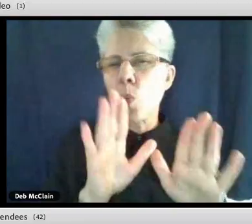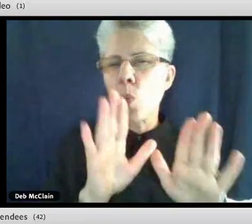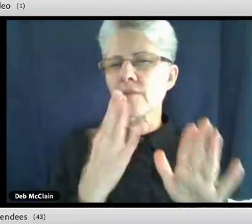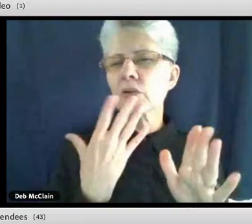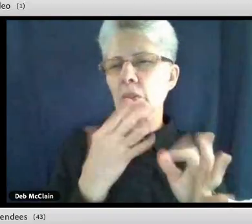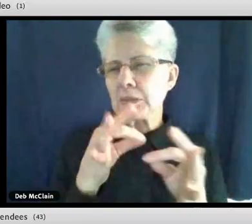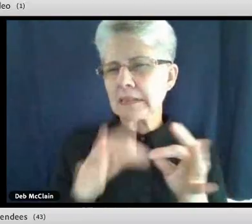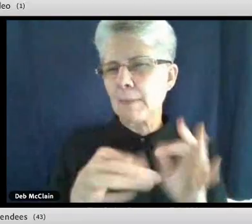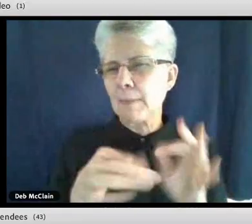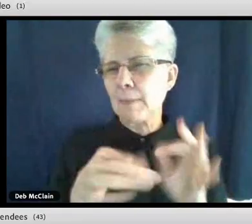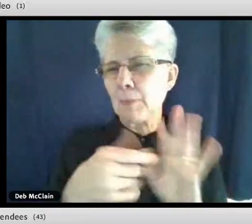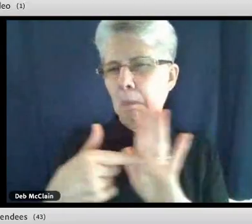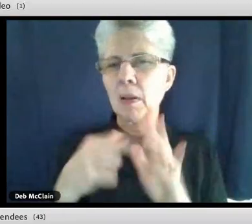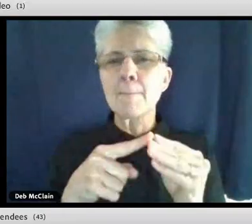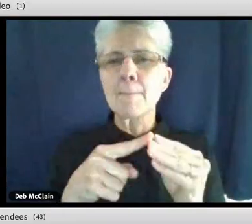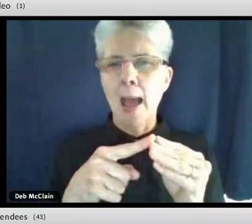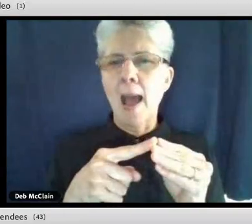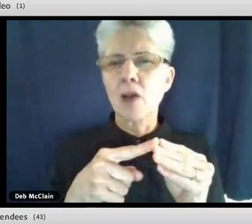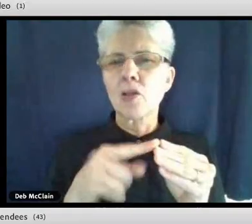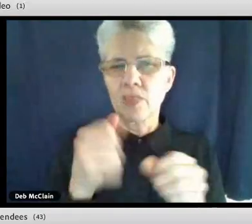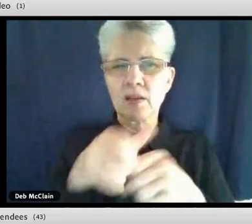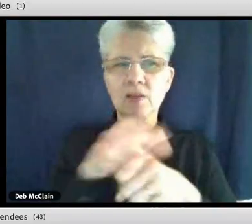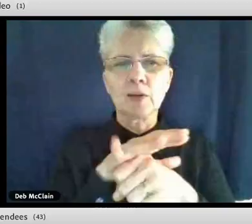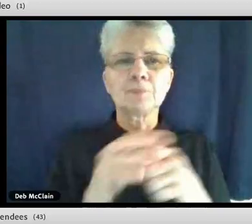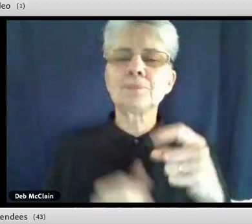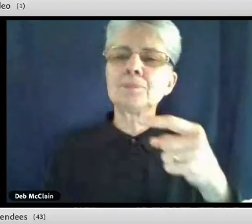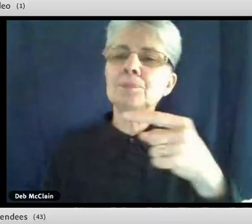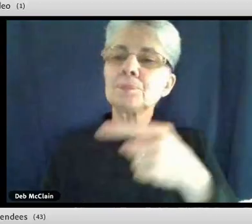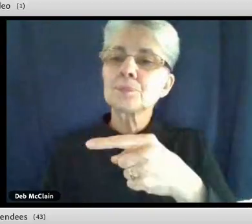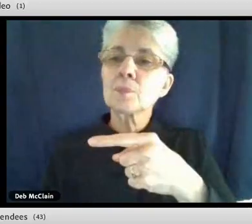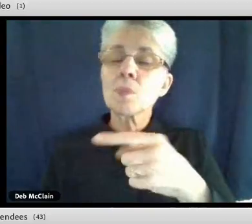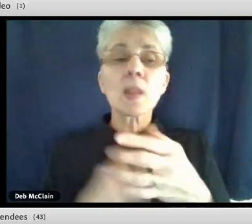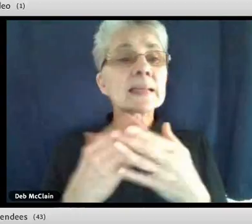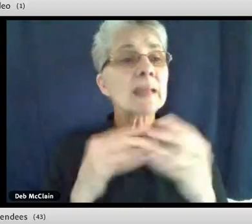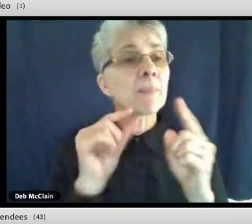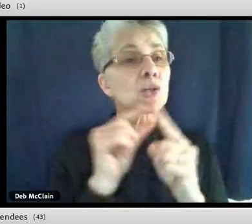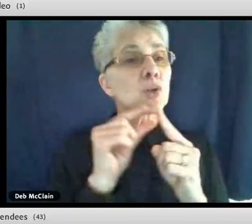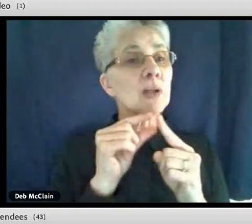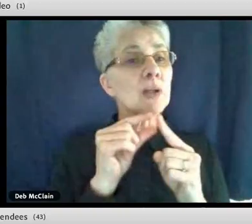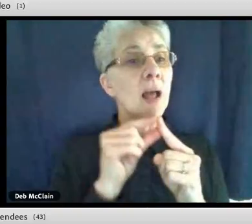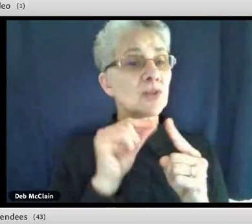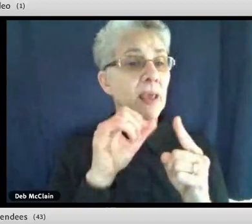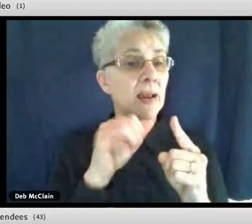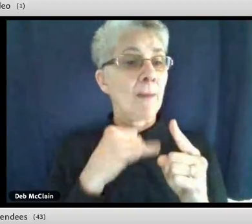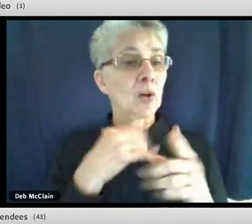simple graphics without jargon. So some of the terminology, and I'm going to share a website